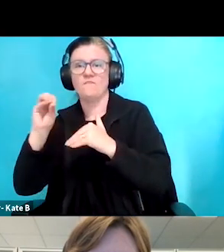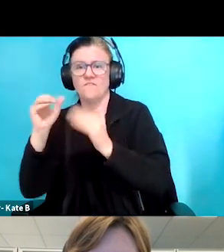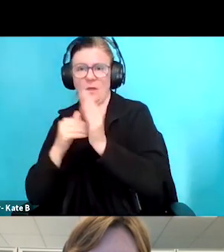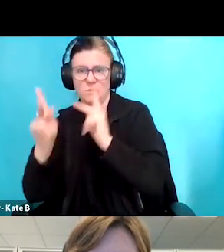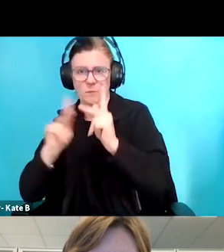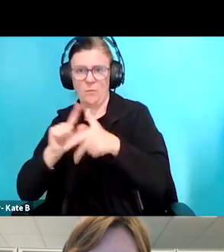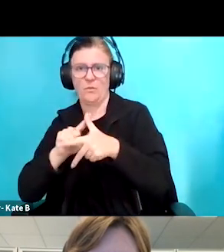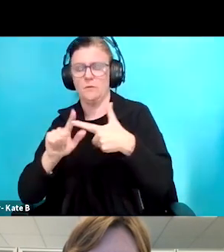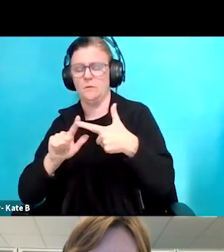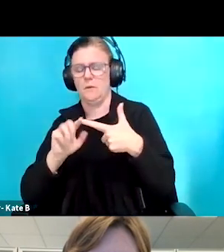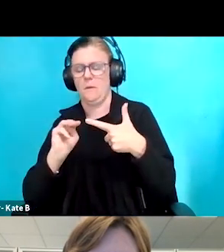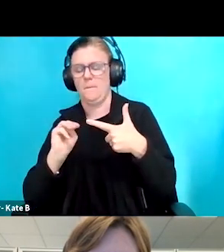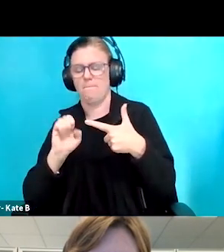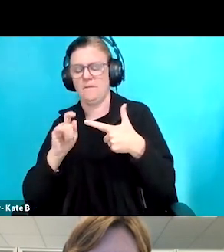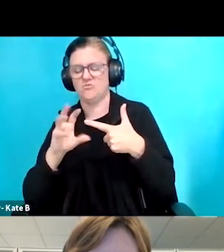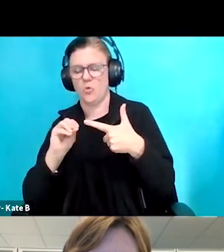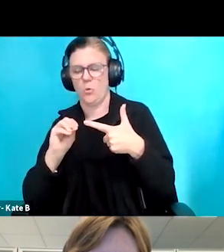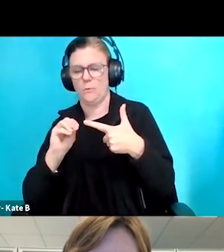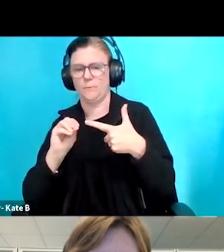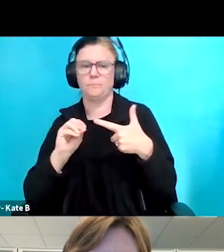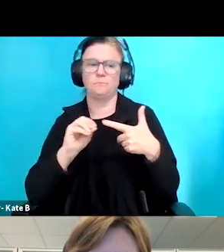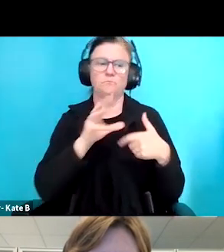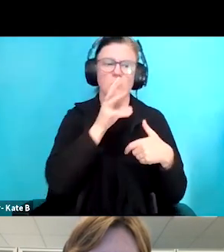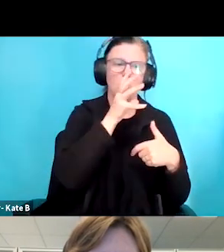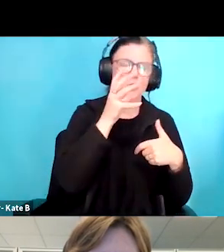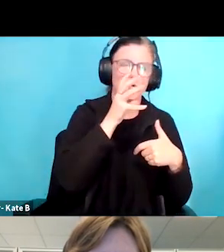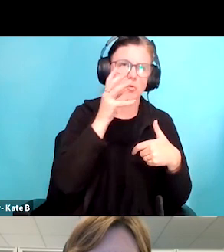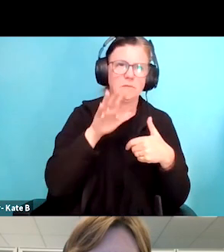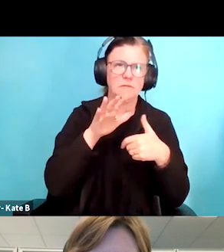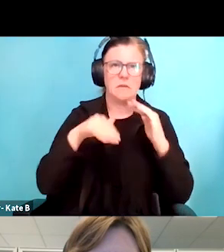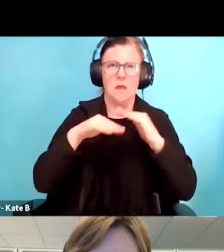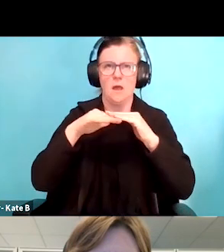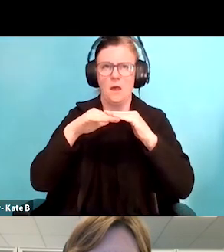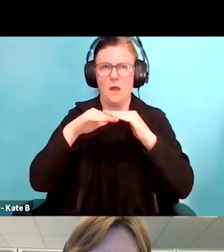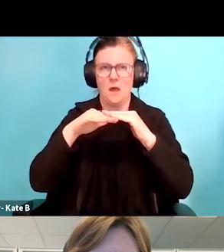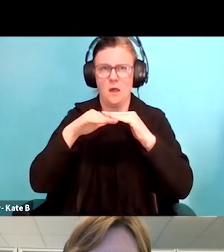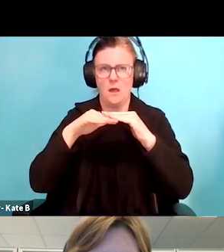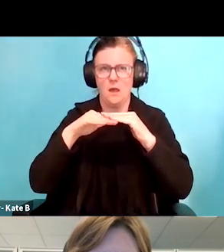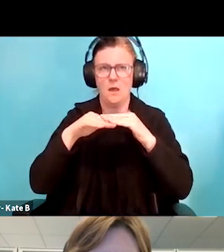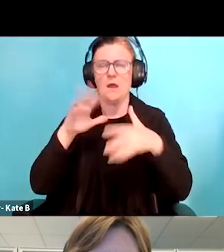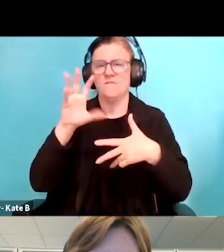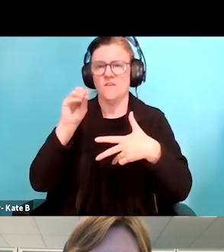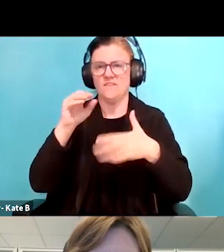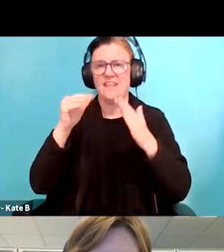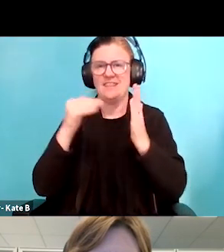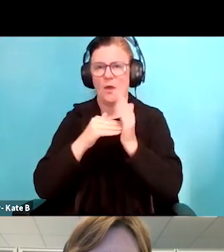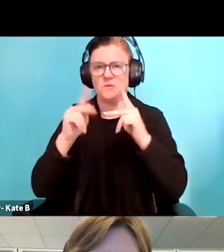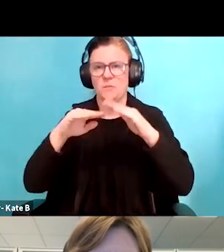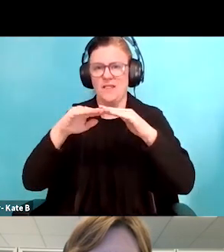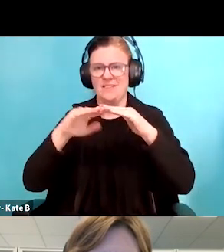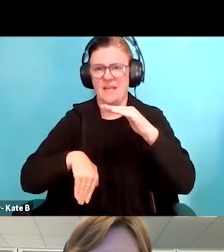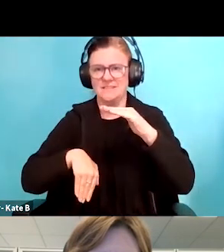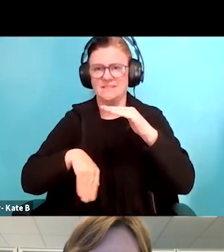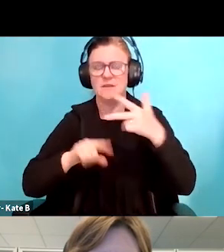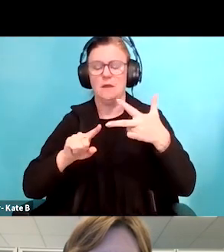Metro having an urban area of less than that but greater than 10,000 and then